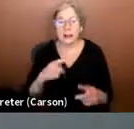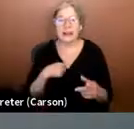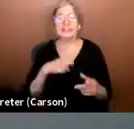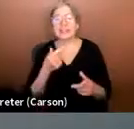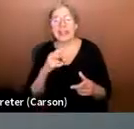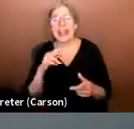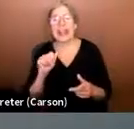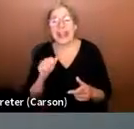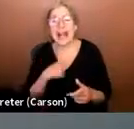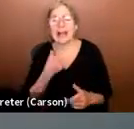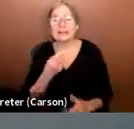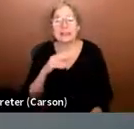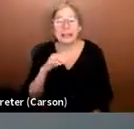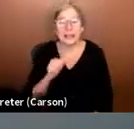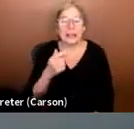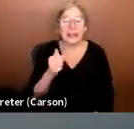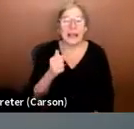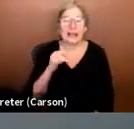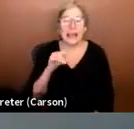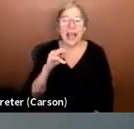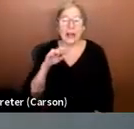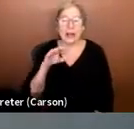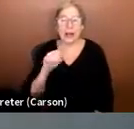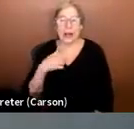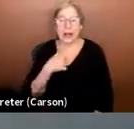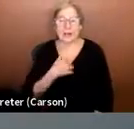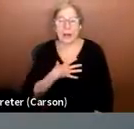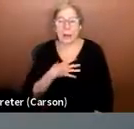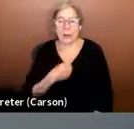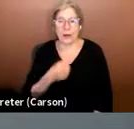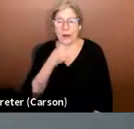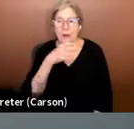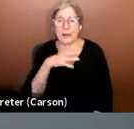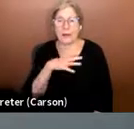Gina Gagliano I'm a white woman with brown